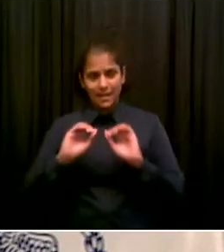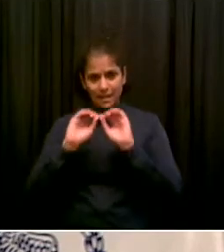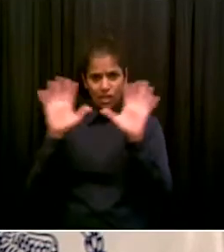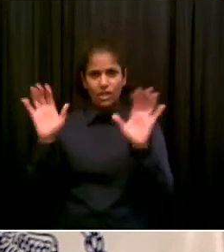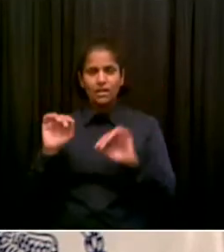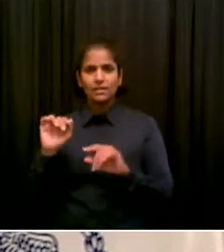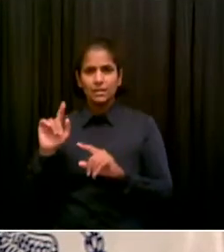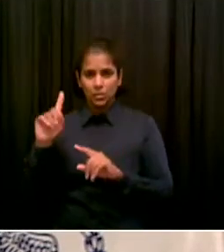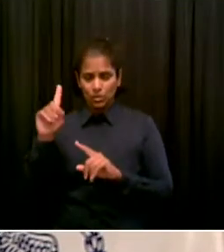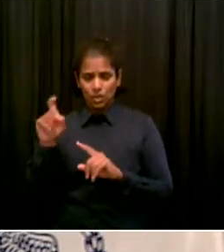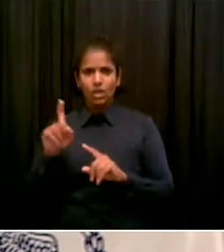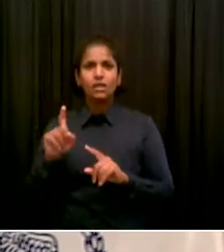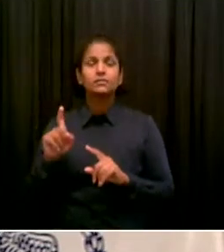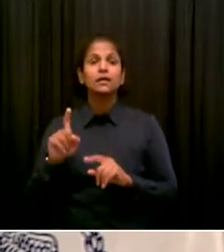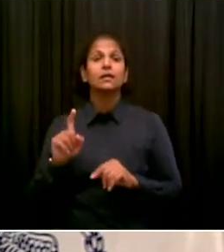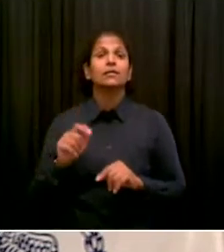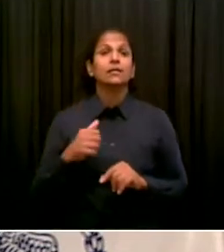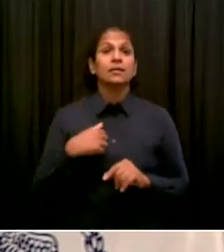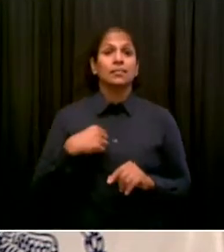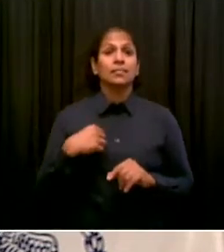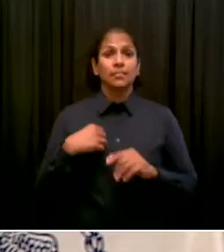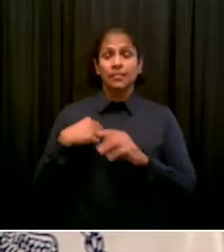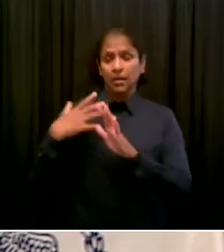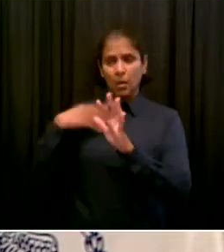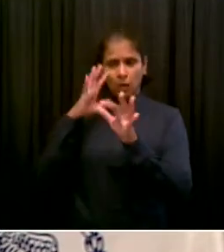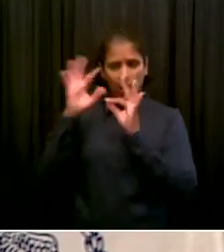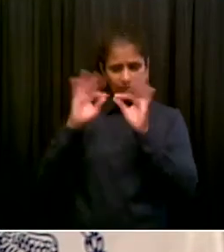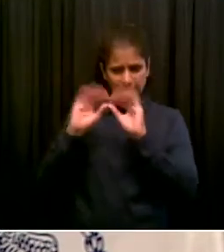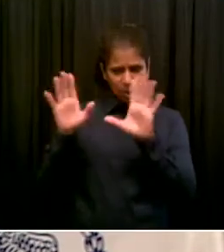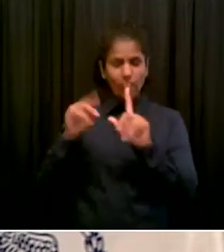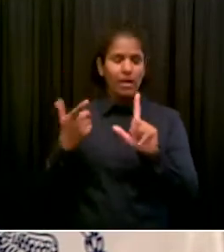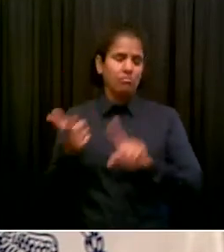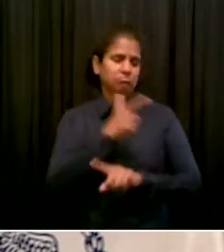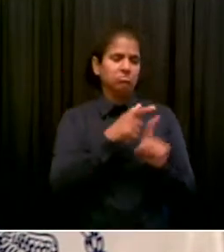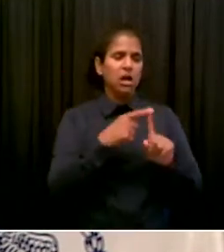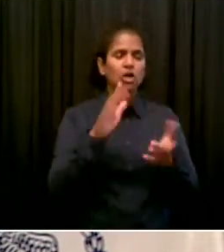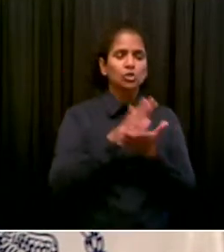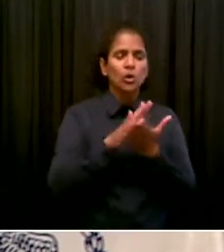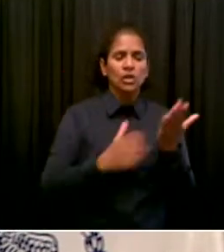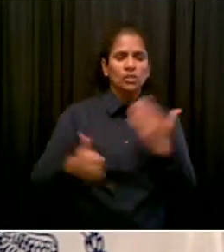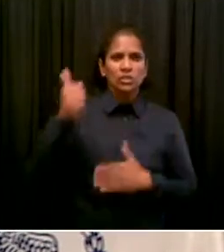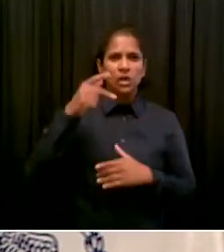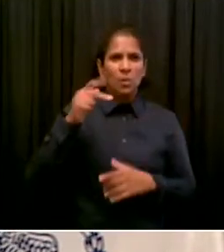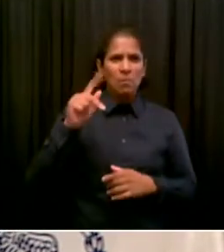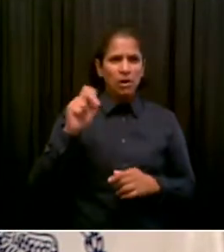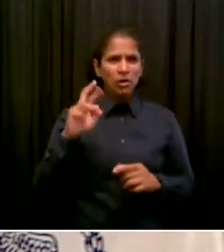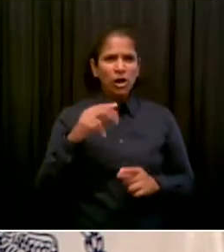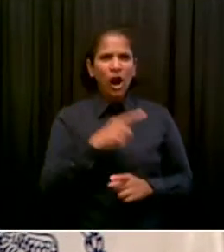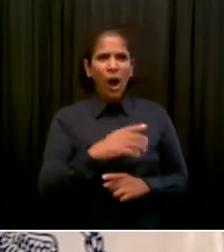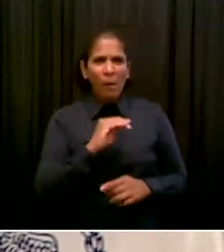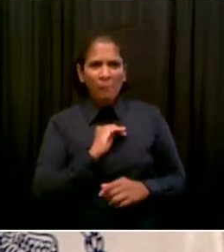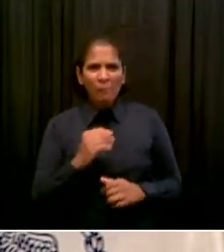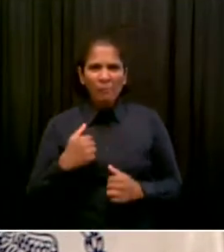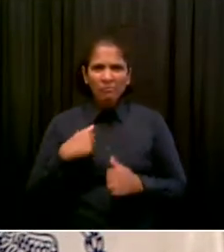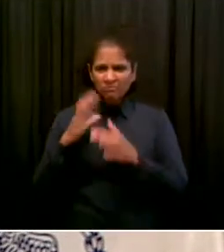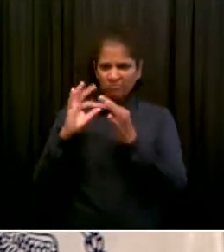HELPFUL AND CLEAR QUESTION. I AM GOING TO GET TO IT WITH